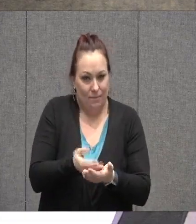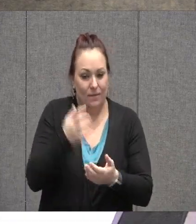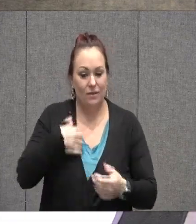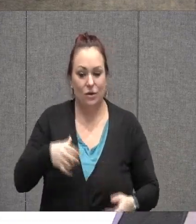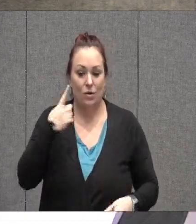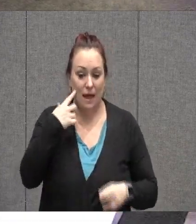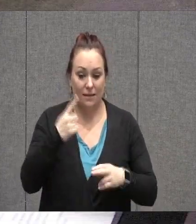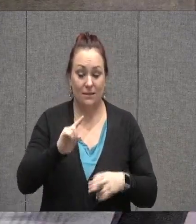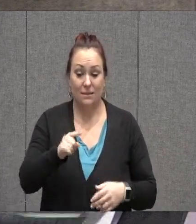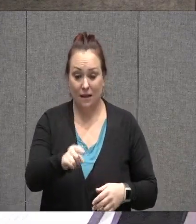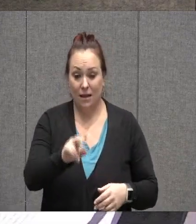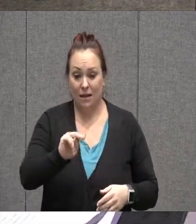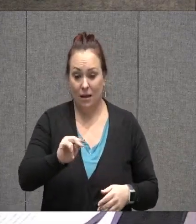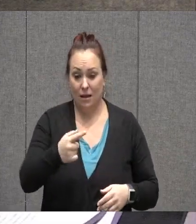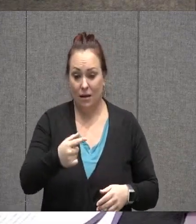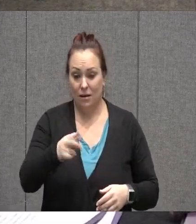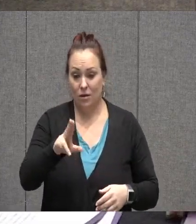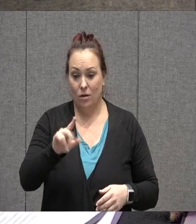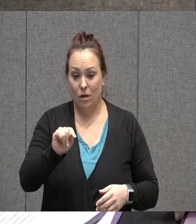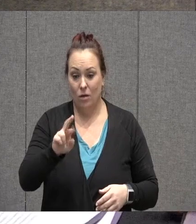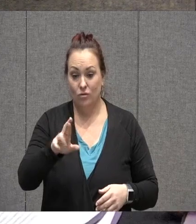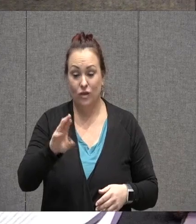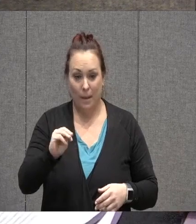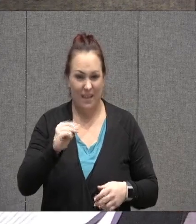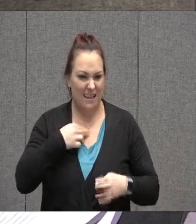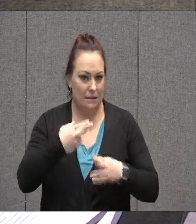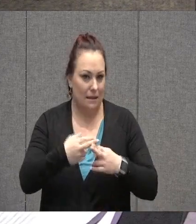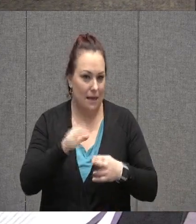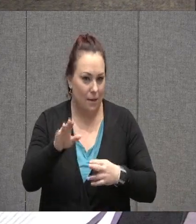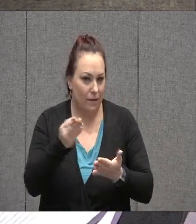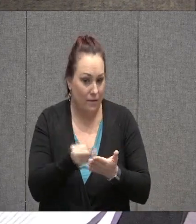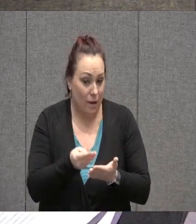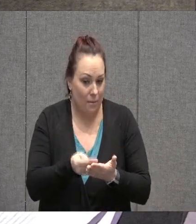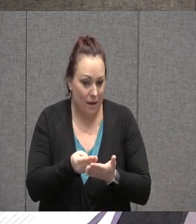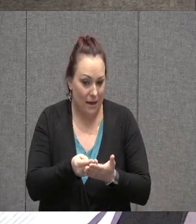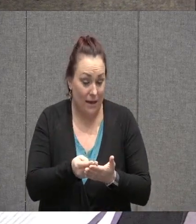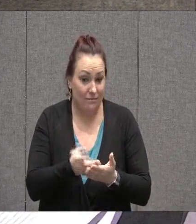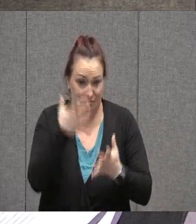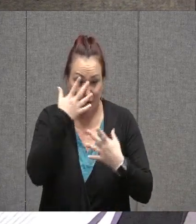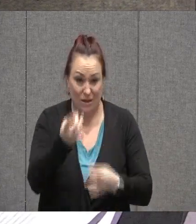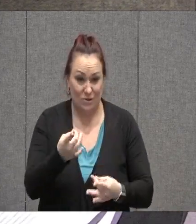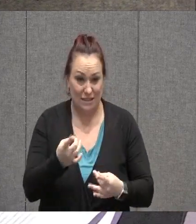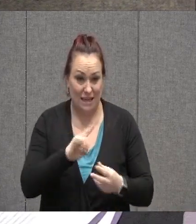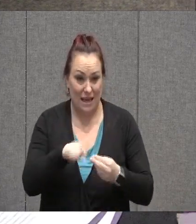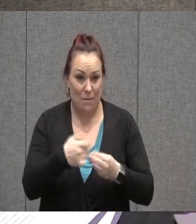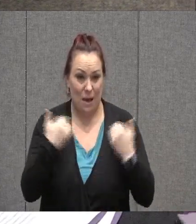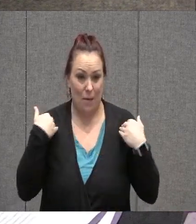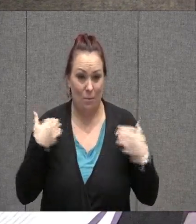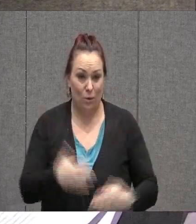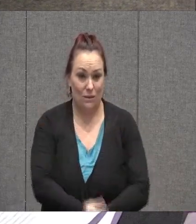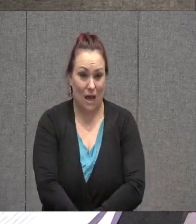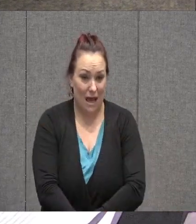All right, so that's interesting about Bhutan. Now we're gonna go to a very different part of the world.